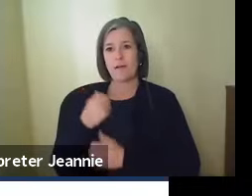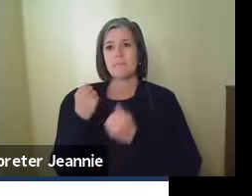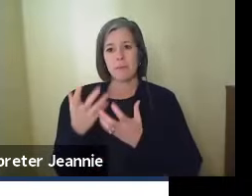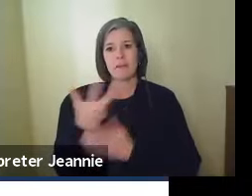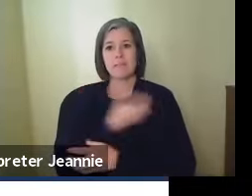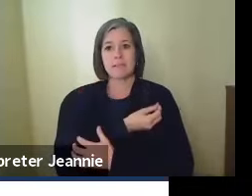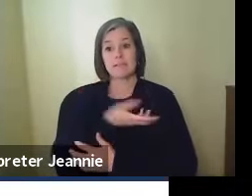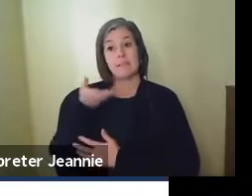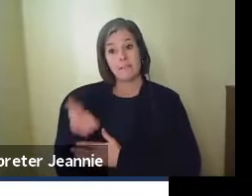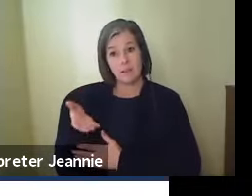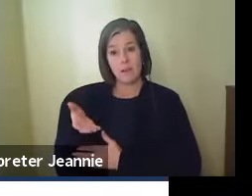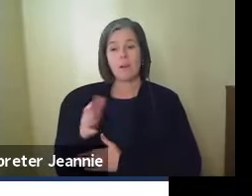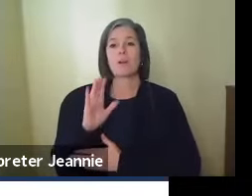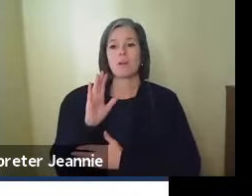where they can assist in this process.